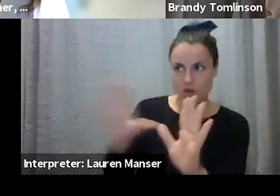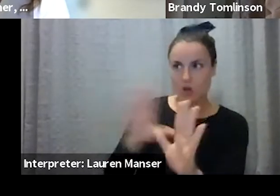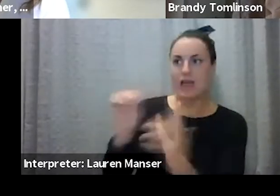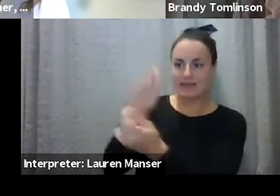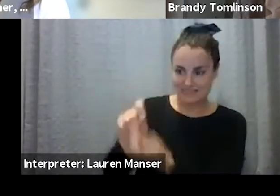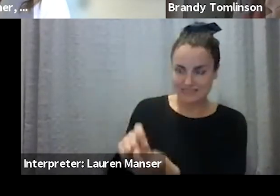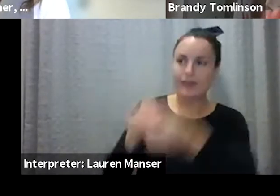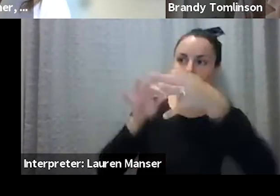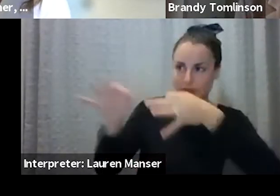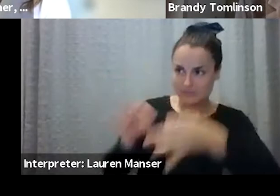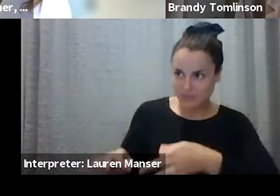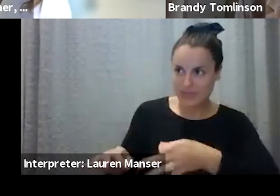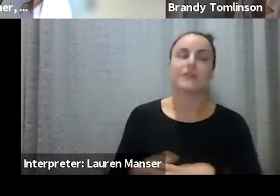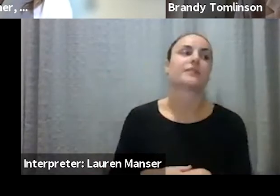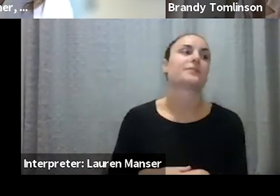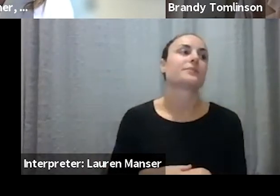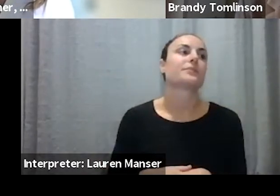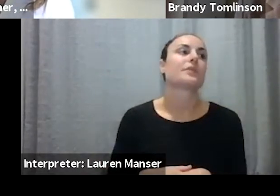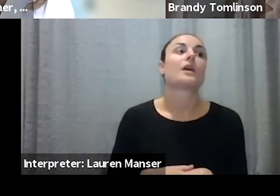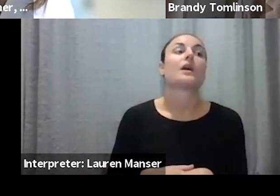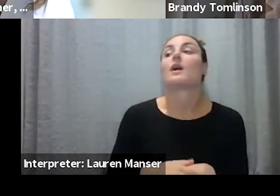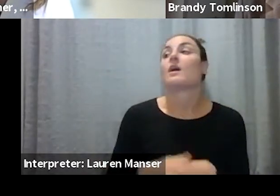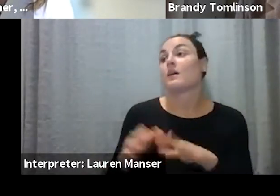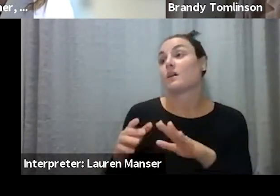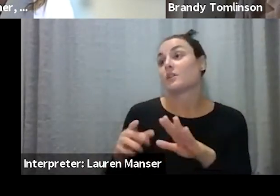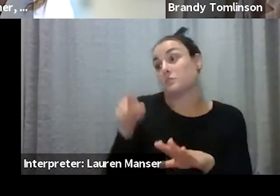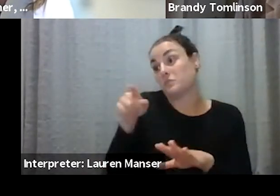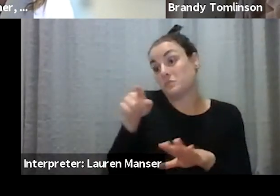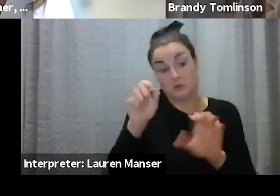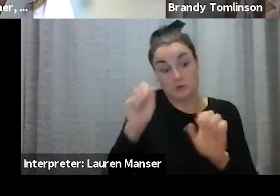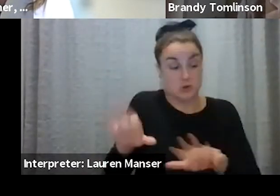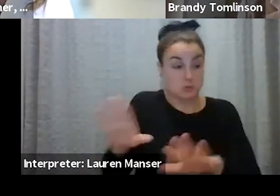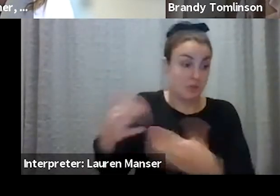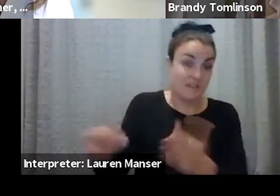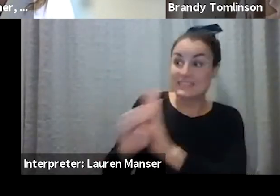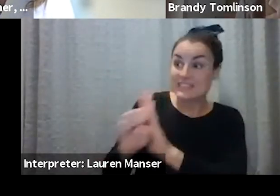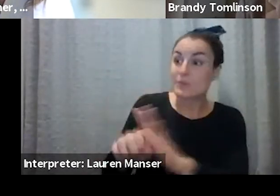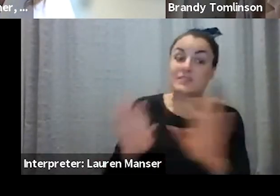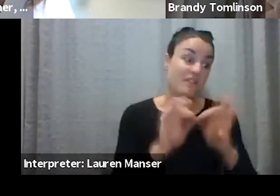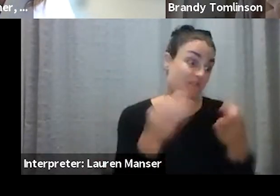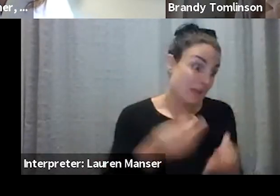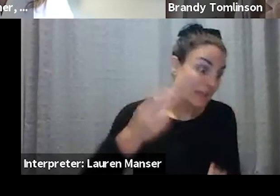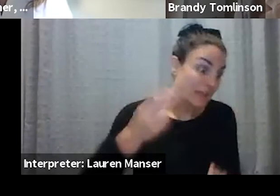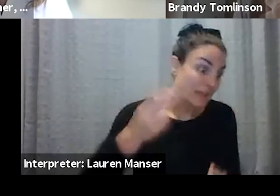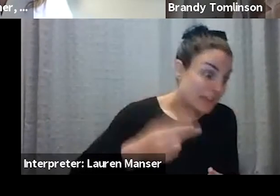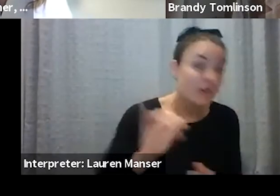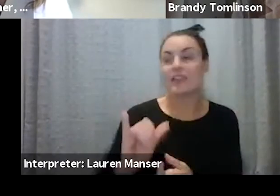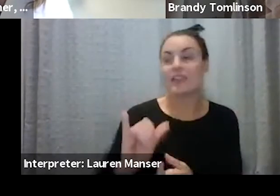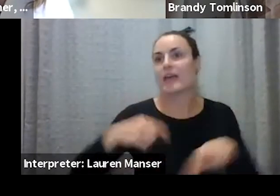you could point to family history, if you have a family history book sample of anxiety or any kind of mental disorder,